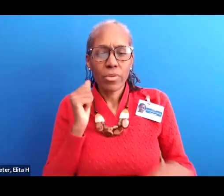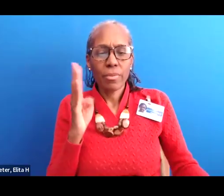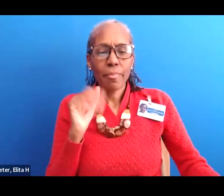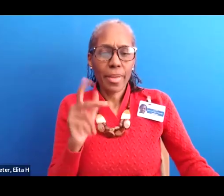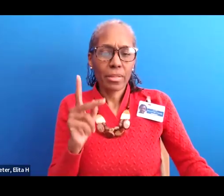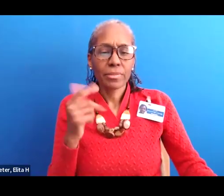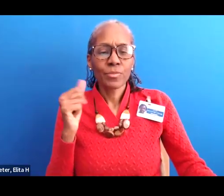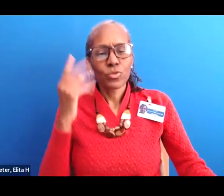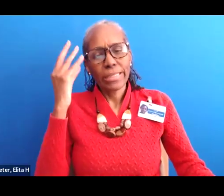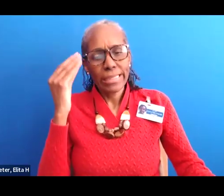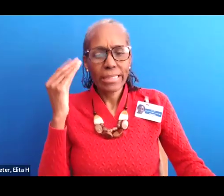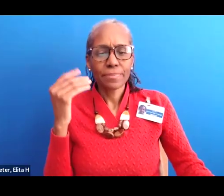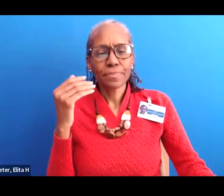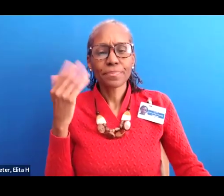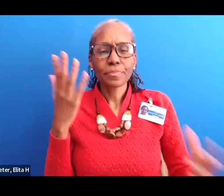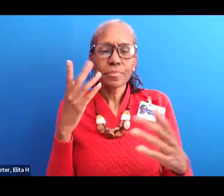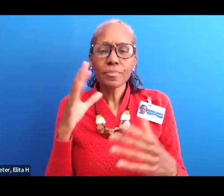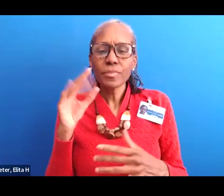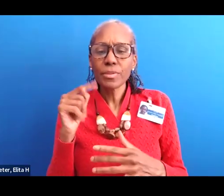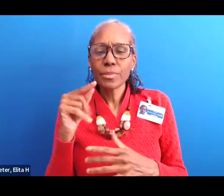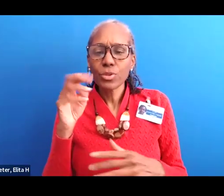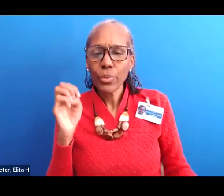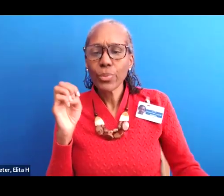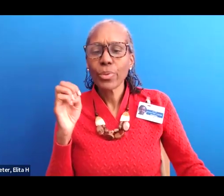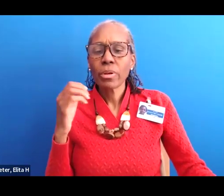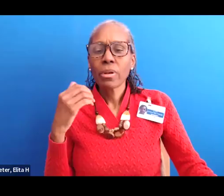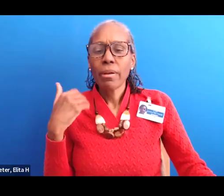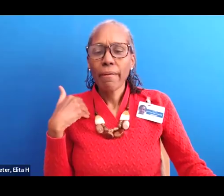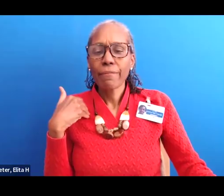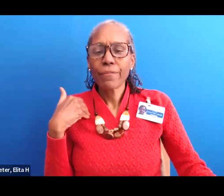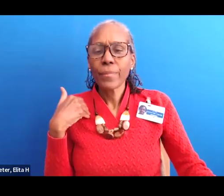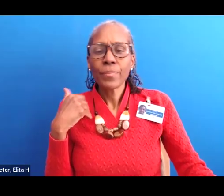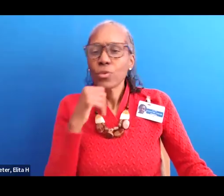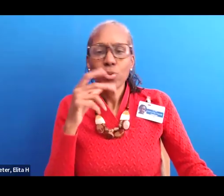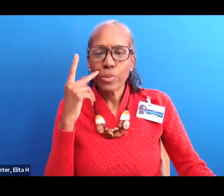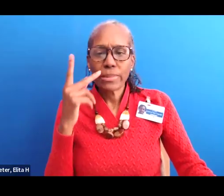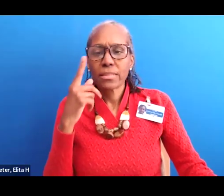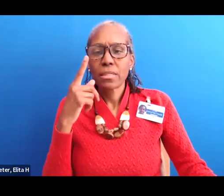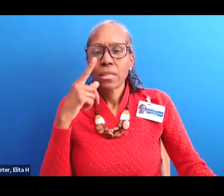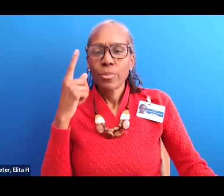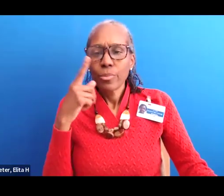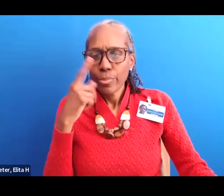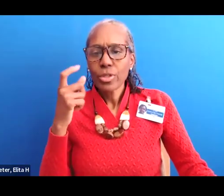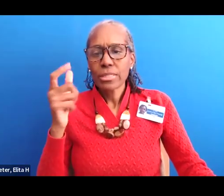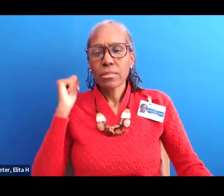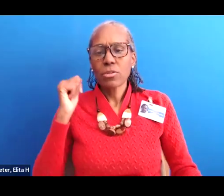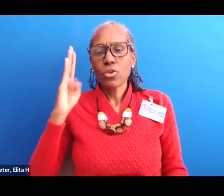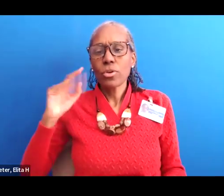I was trying to think maybe that you have tone that you don't see because on your back, you don't really see your back.